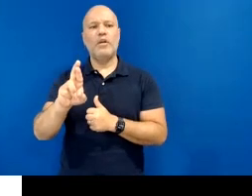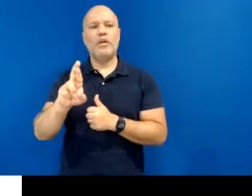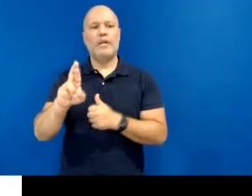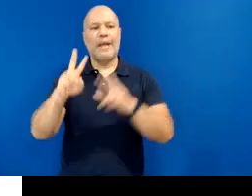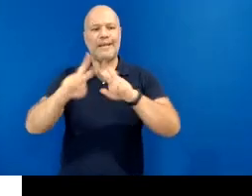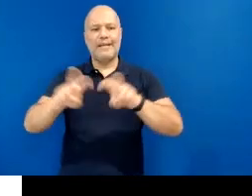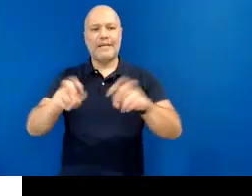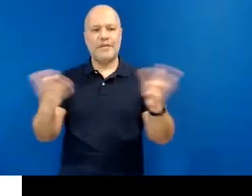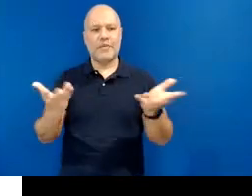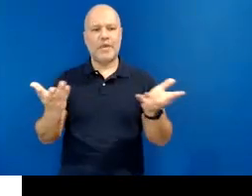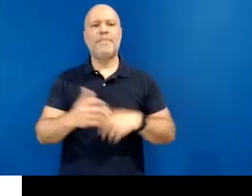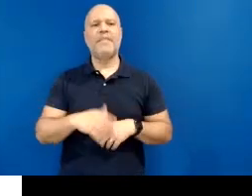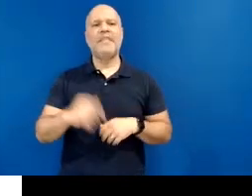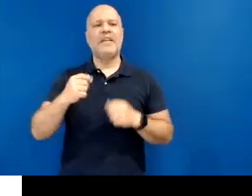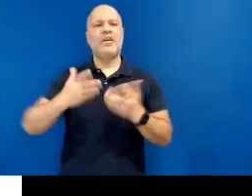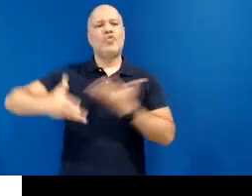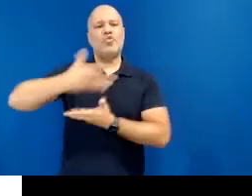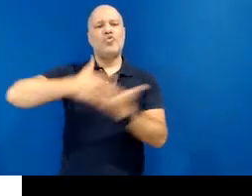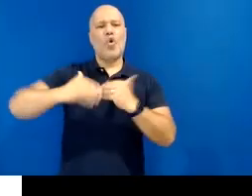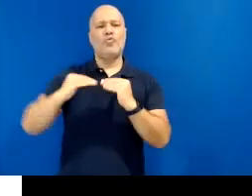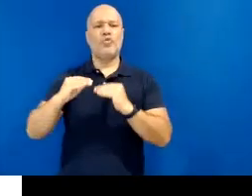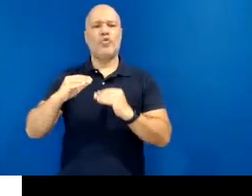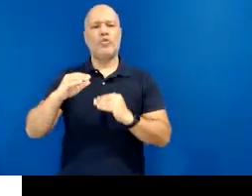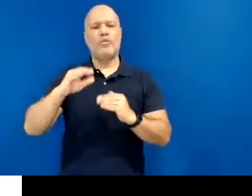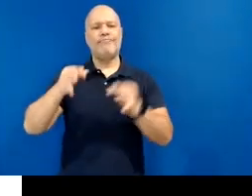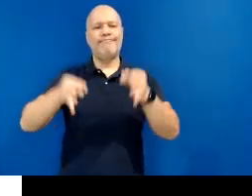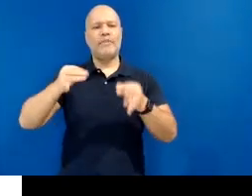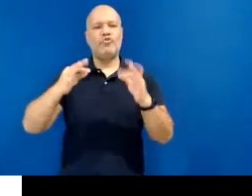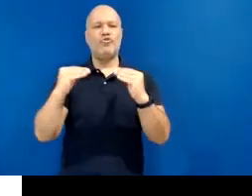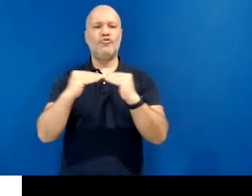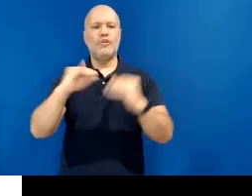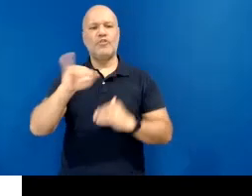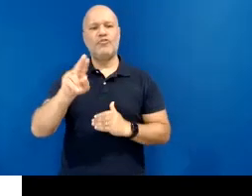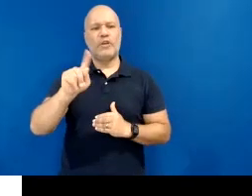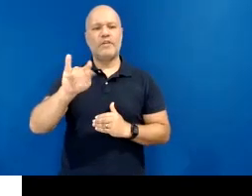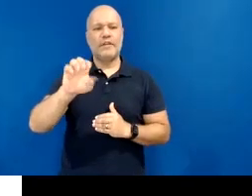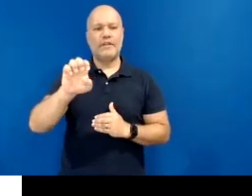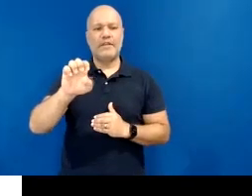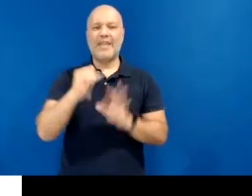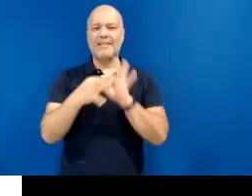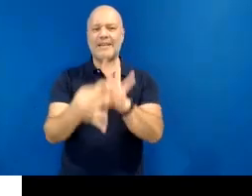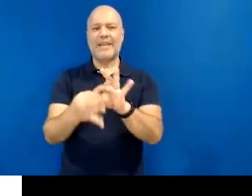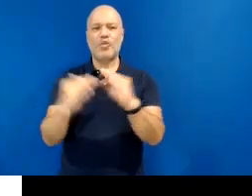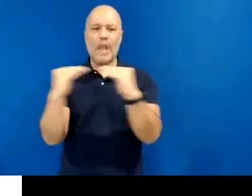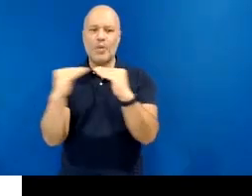and social justice is a link to equity. Is well linked to our